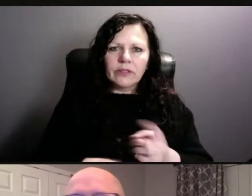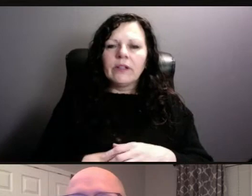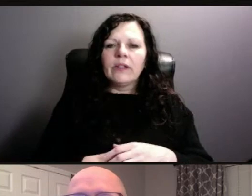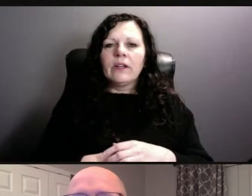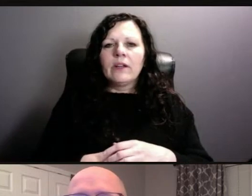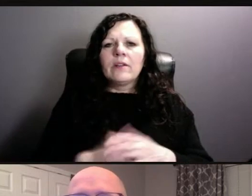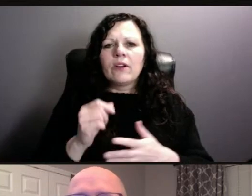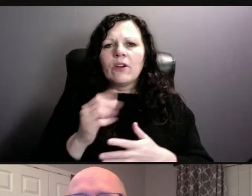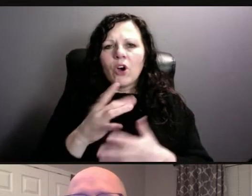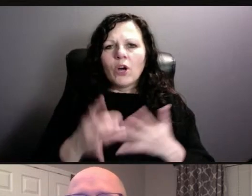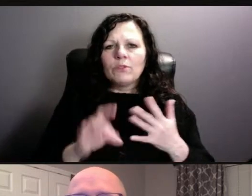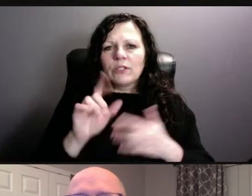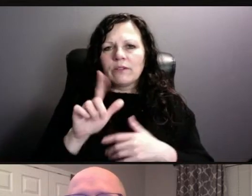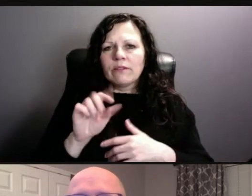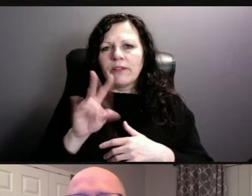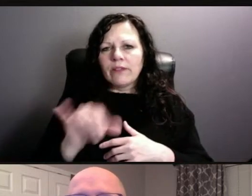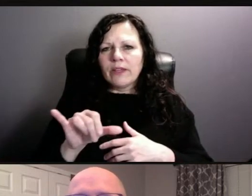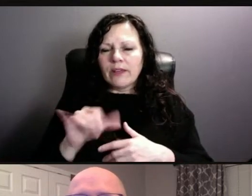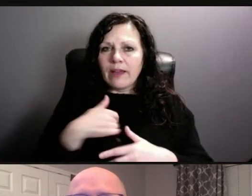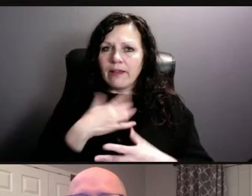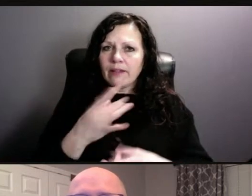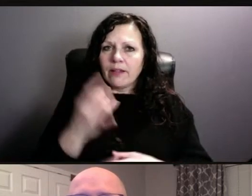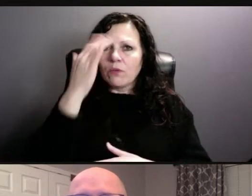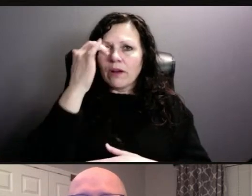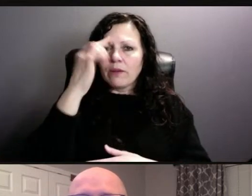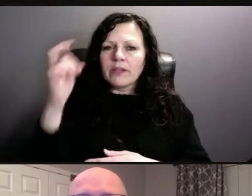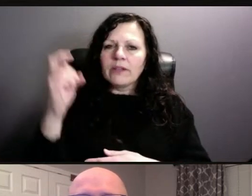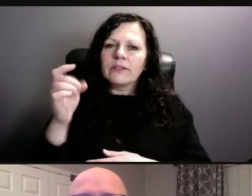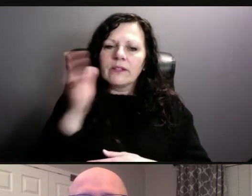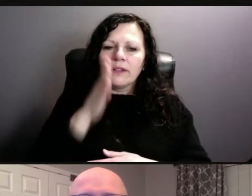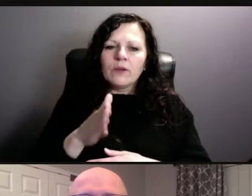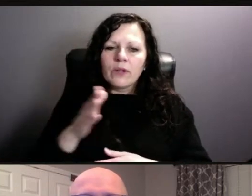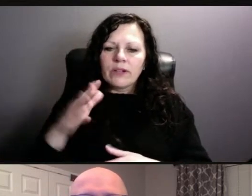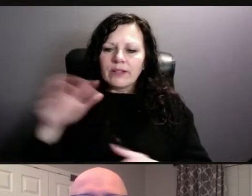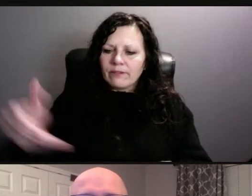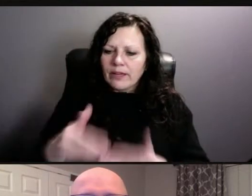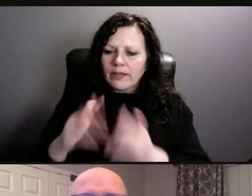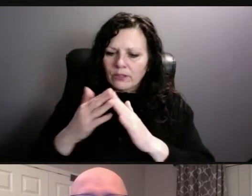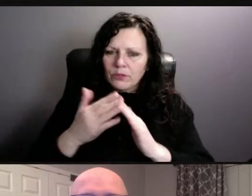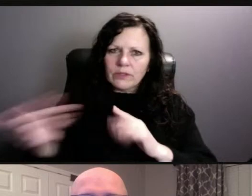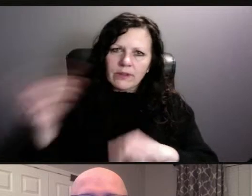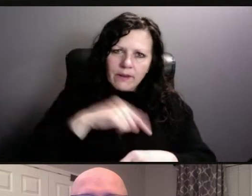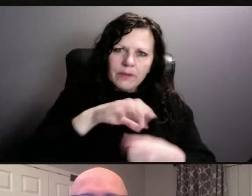,YOU KNOW, JUST SORT OF PAY THEIR FAIR SHARE.